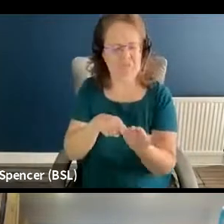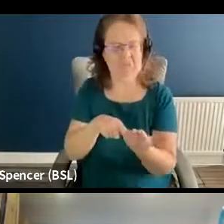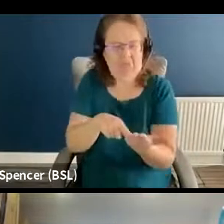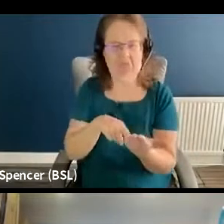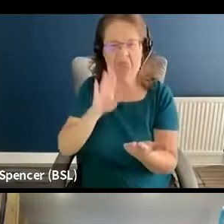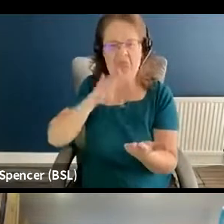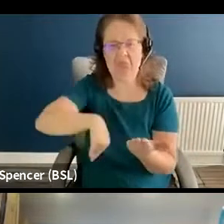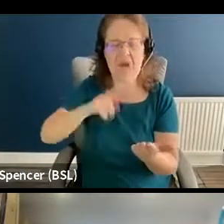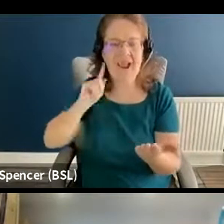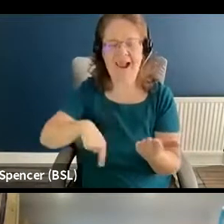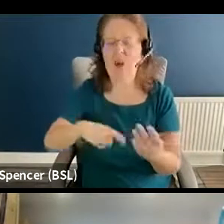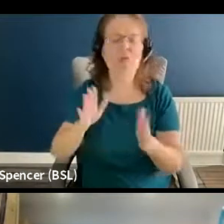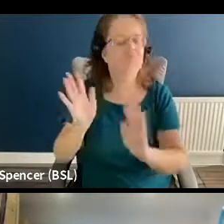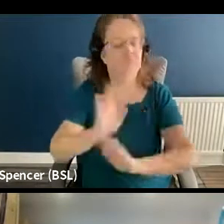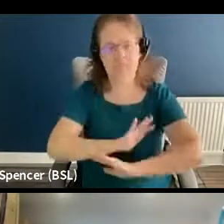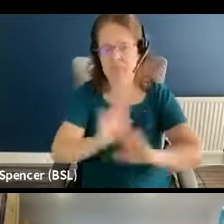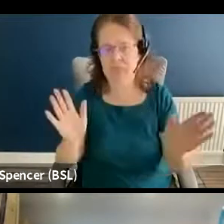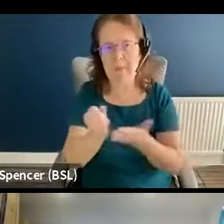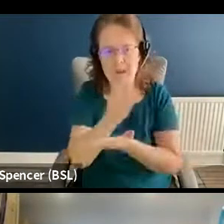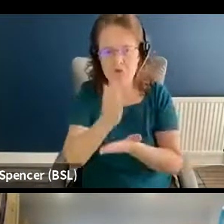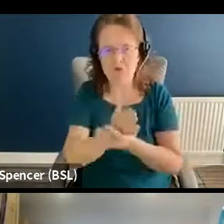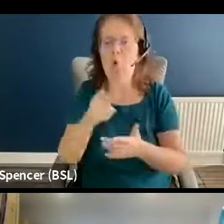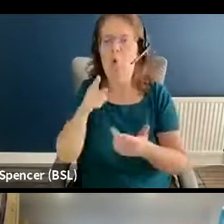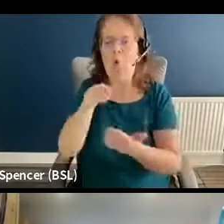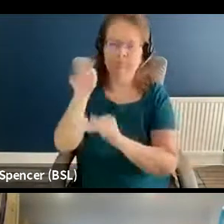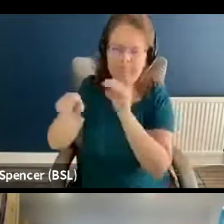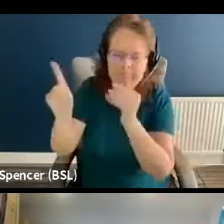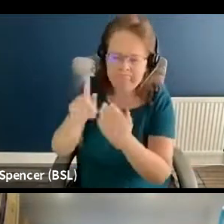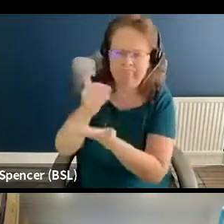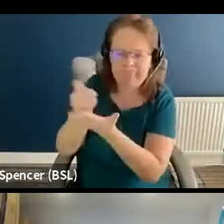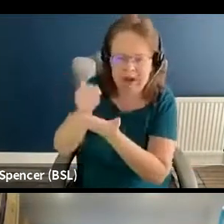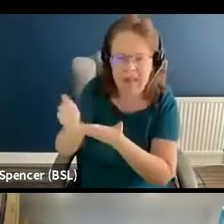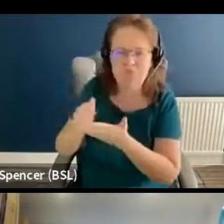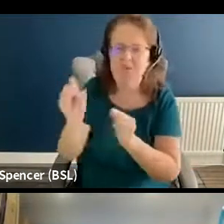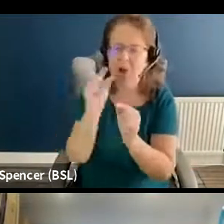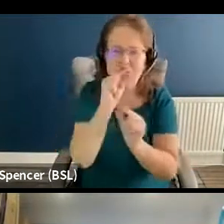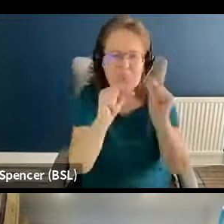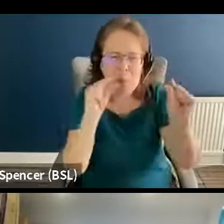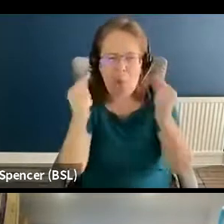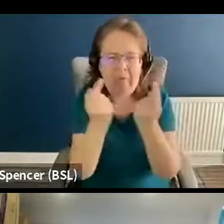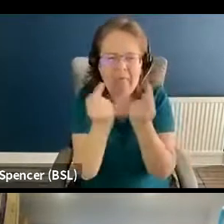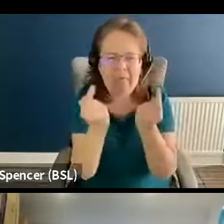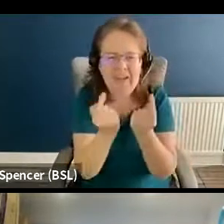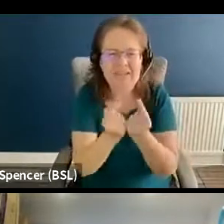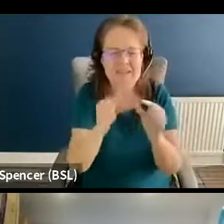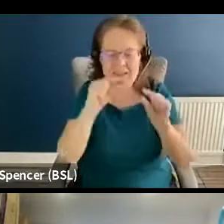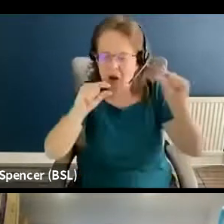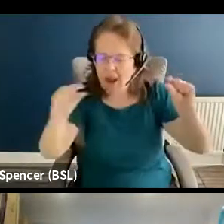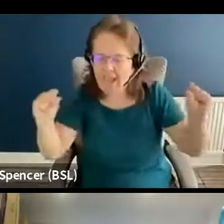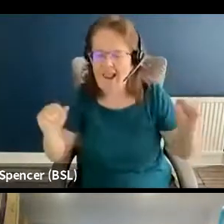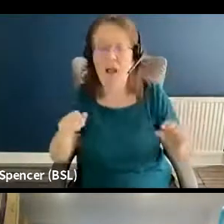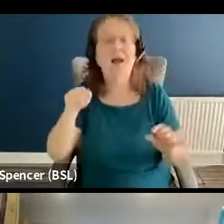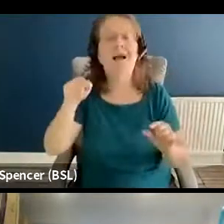and make sure that you tackle all of the little things. The little things are very important.